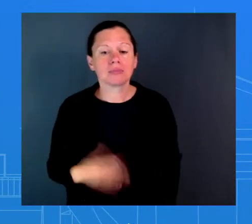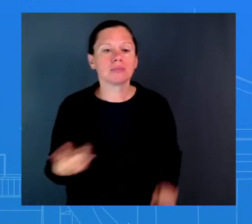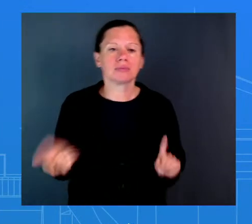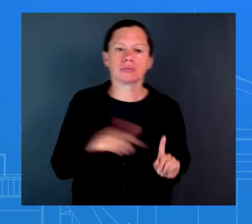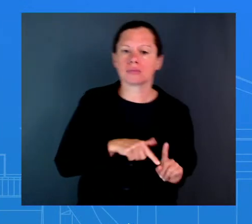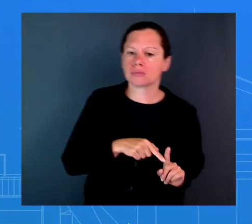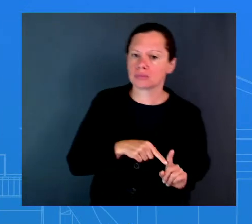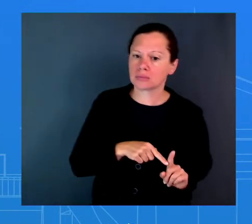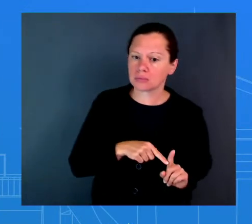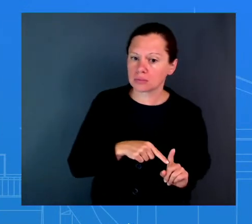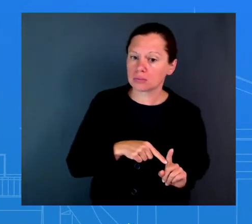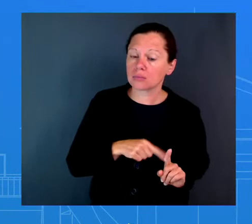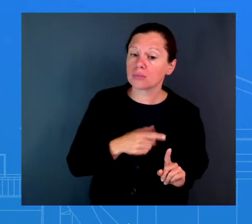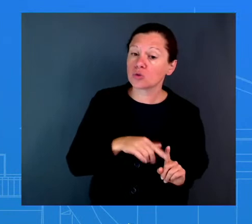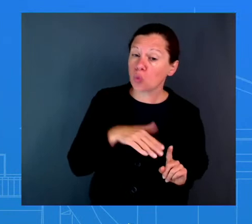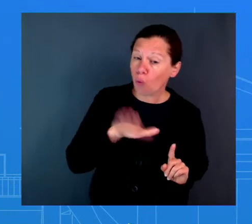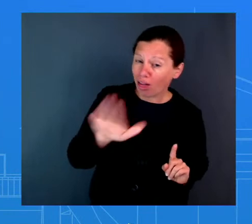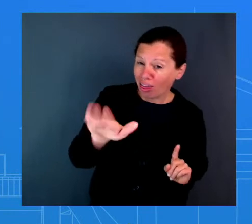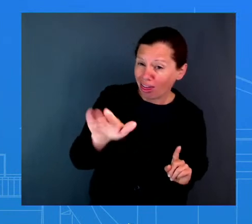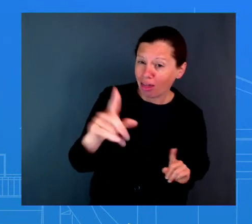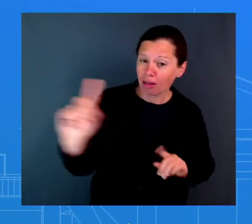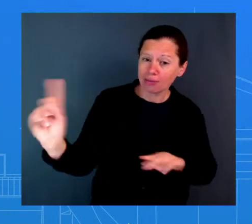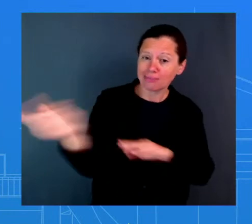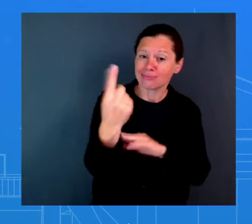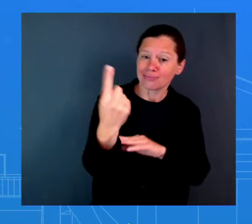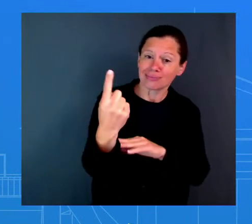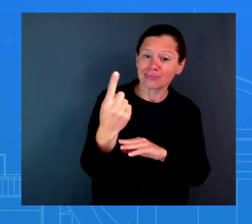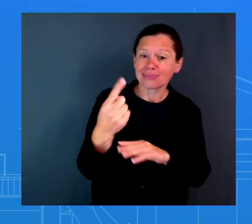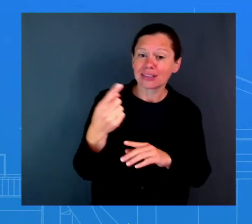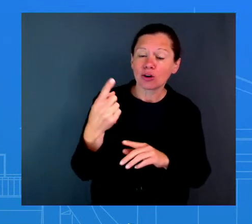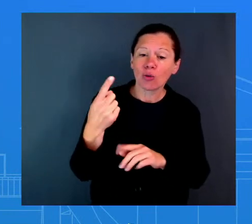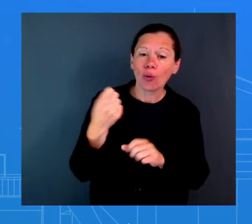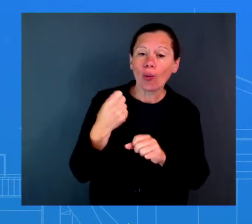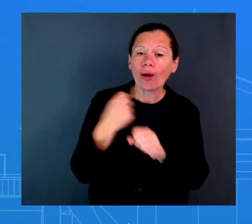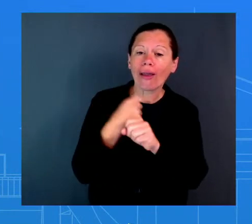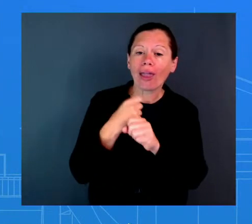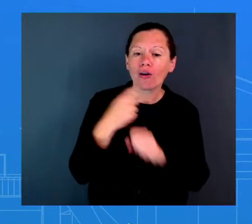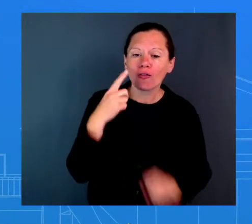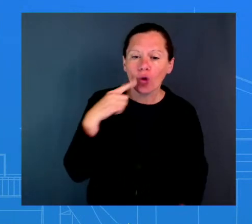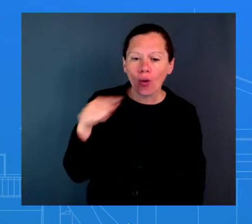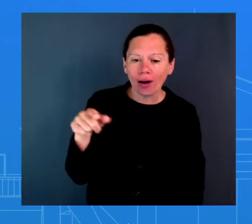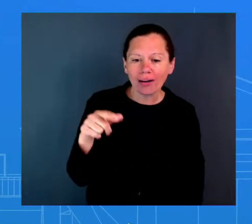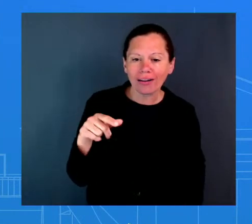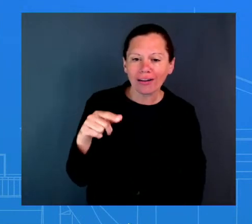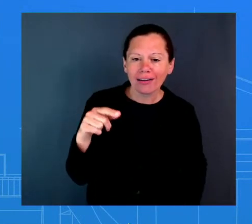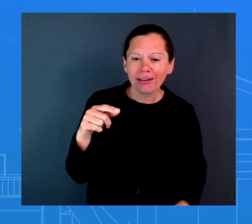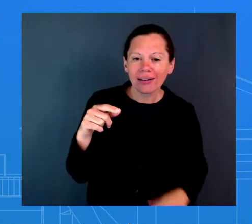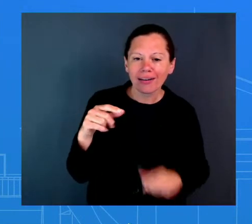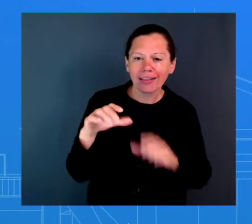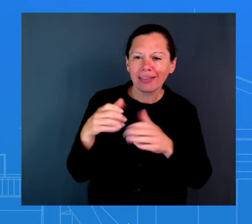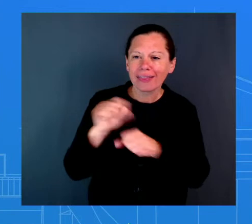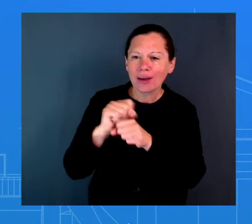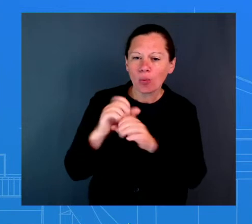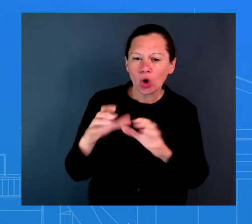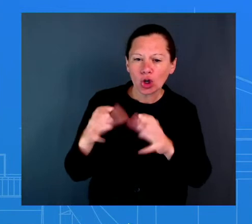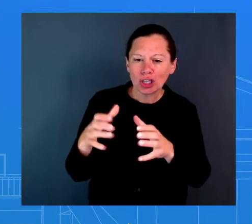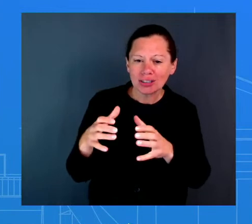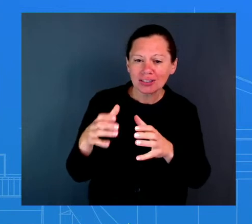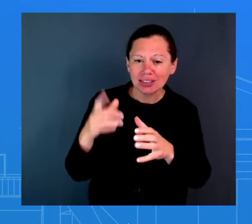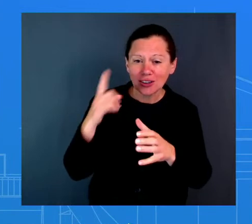with those striking UAW workers or would President Biden himself go? Ms. Jean-Pierre: So, don't have anything to -- to lay out on -- on any --